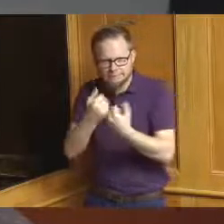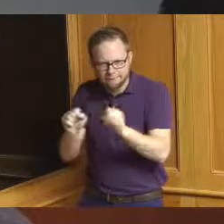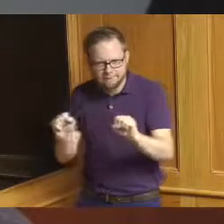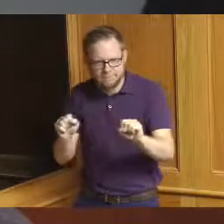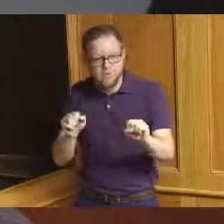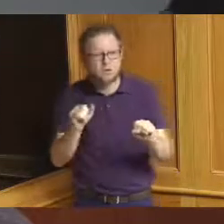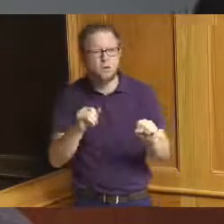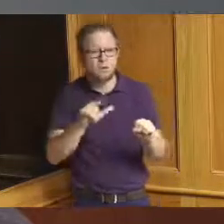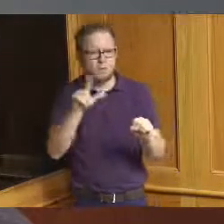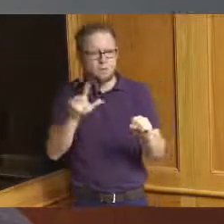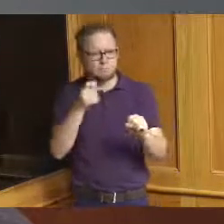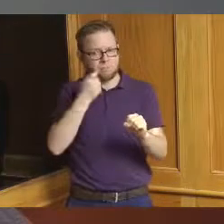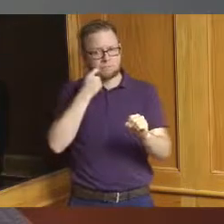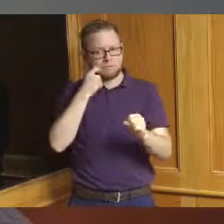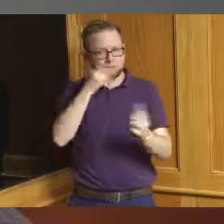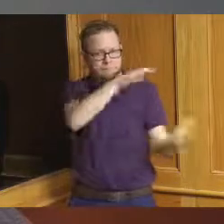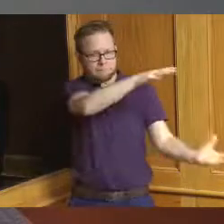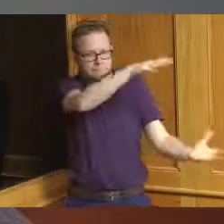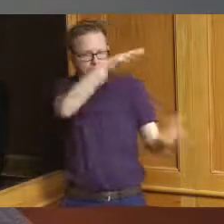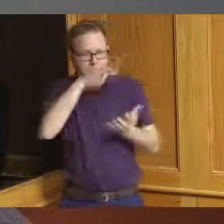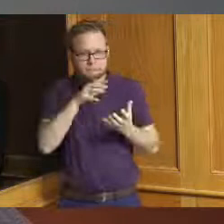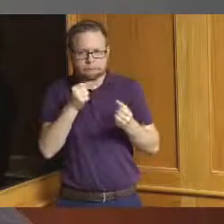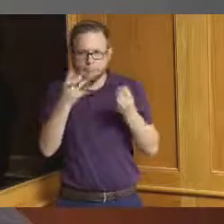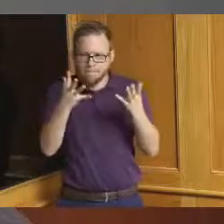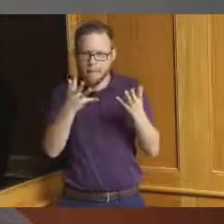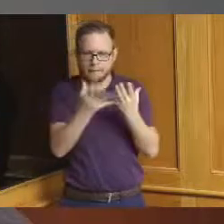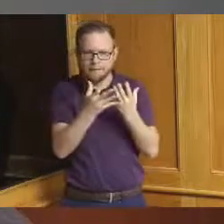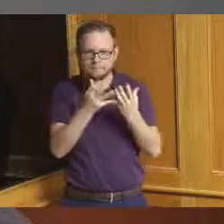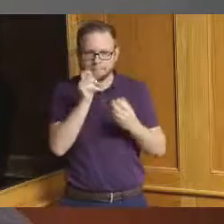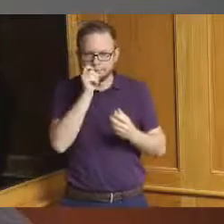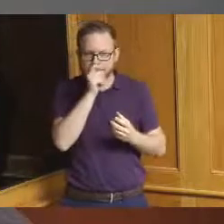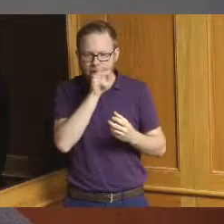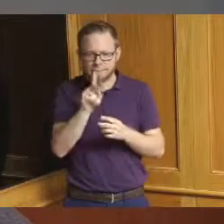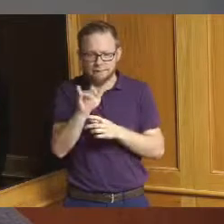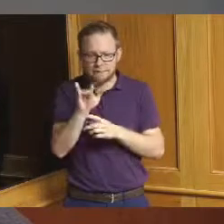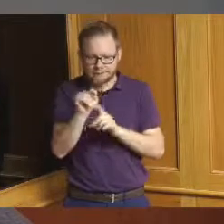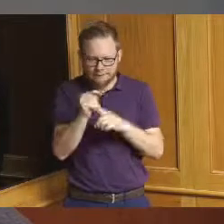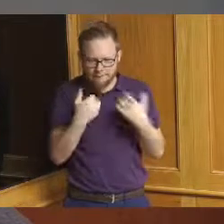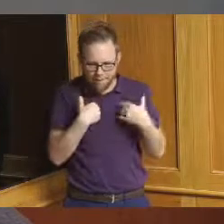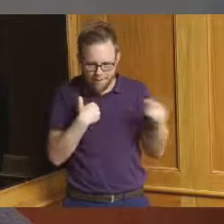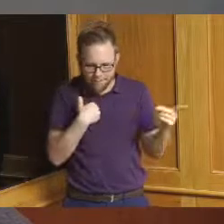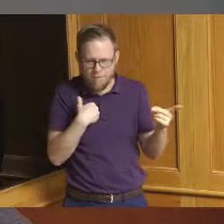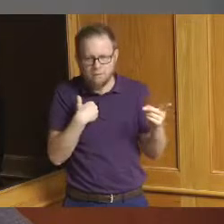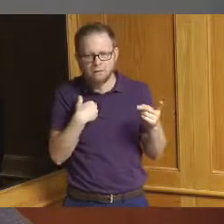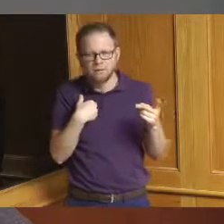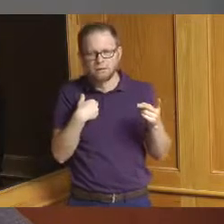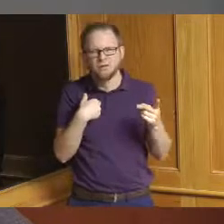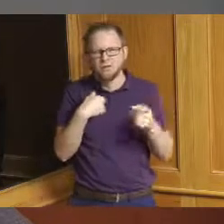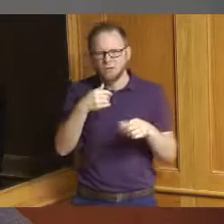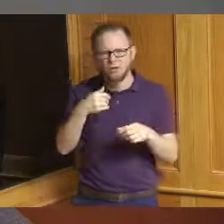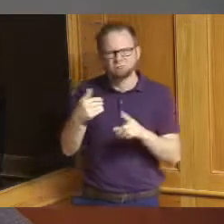just got a shipment in this afternoon and so can you remind us where those test kits are available